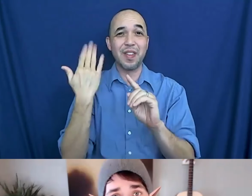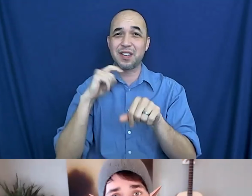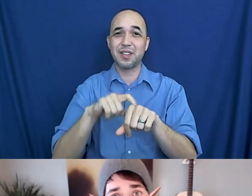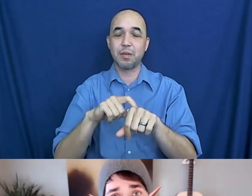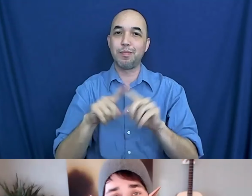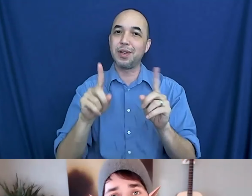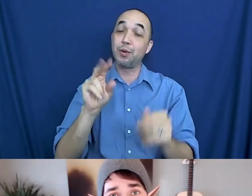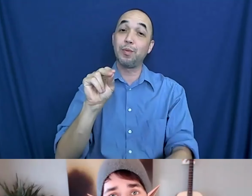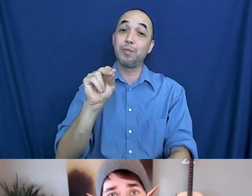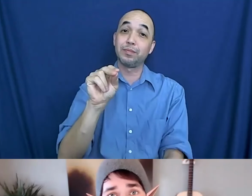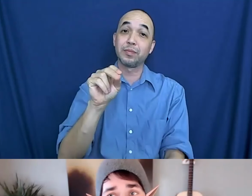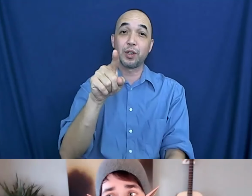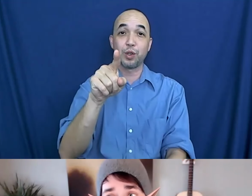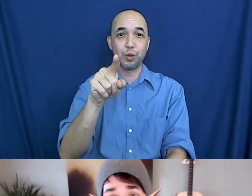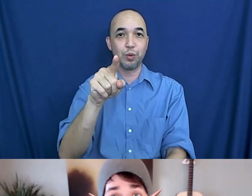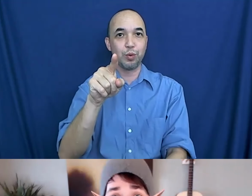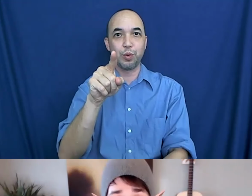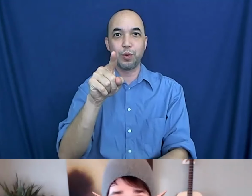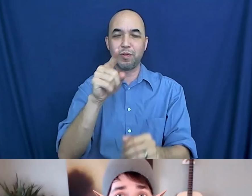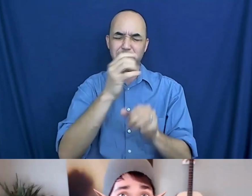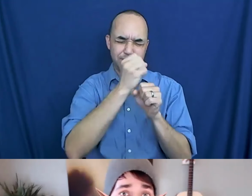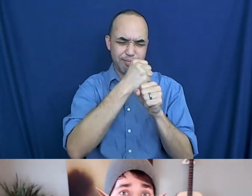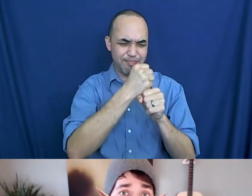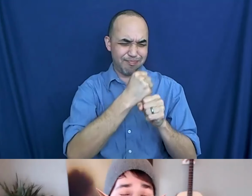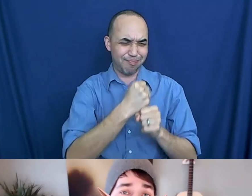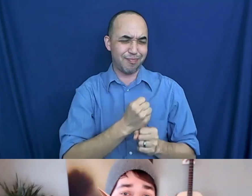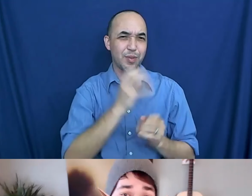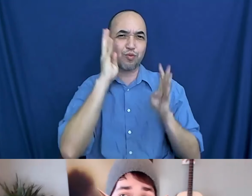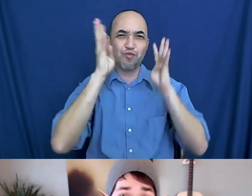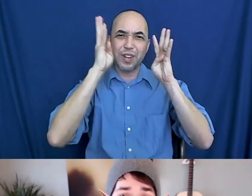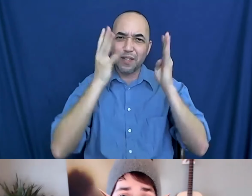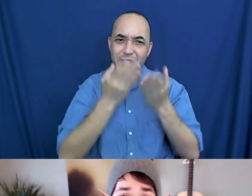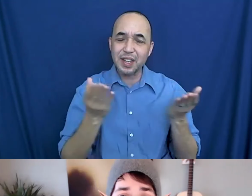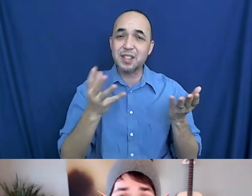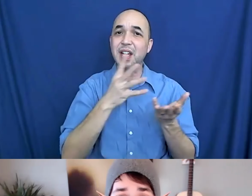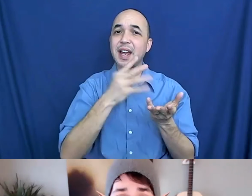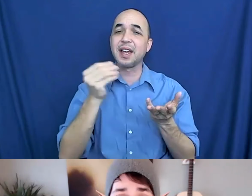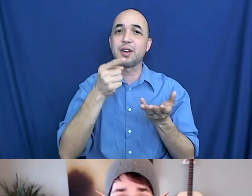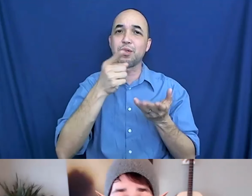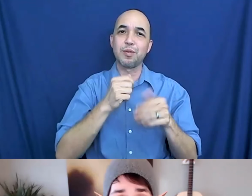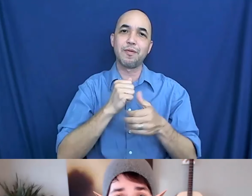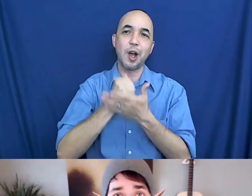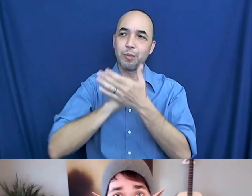FOR PEOPLE WHO ARE NOT LIKELY IN YOUR COMMUNITY.